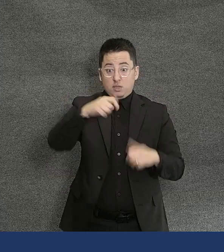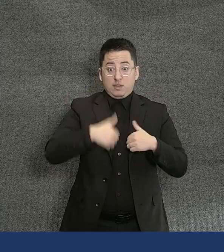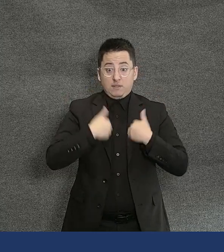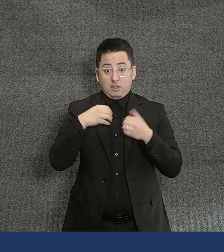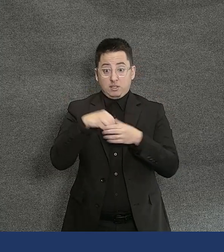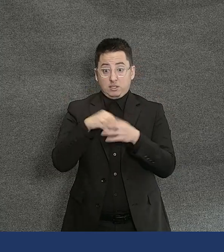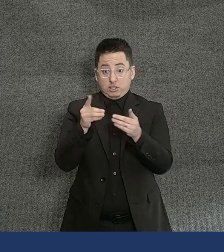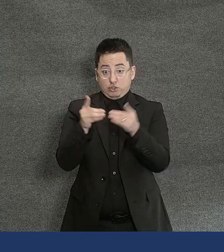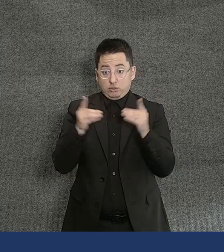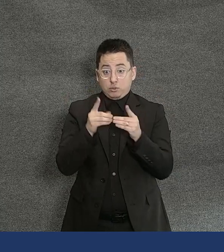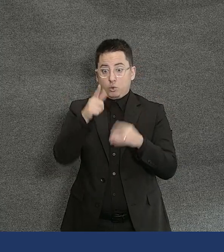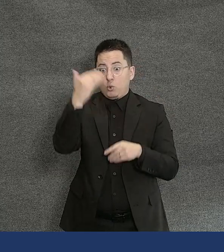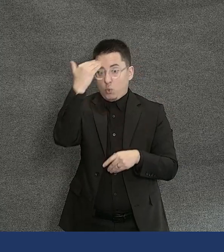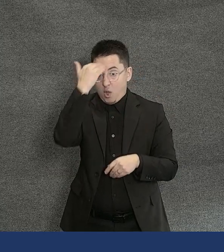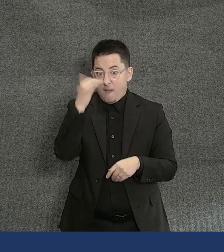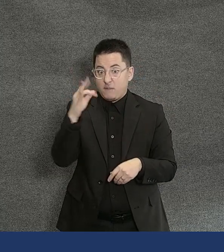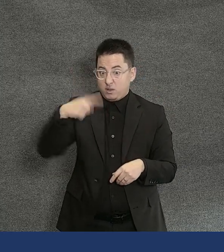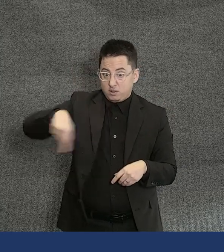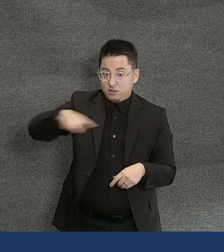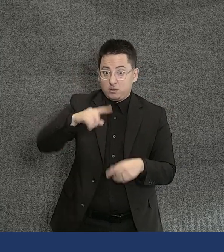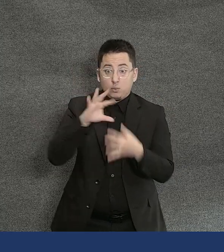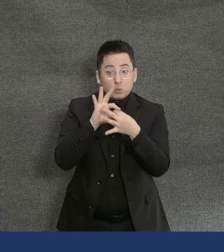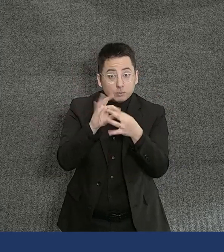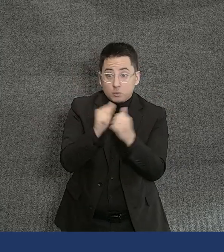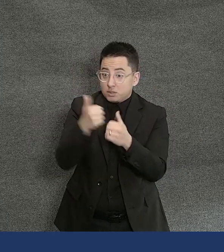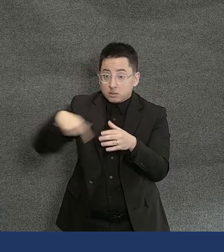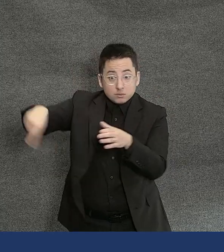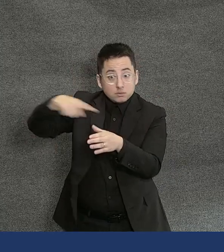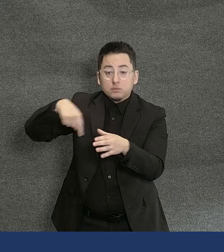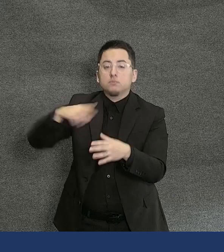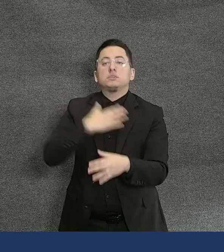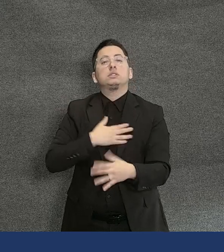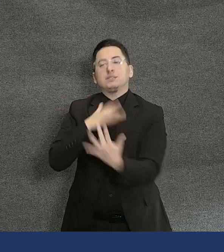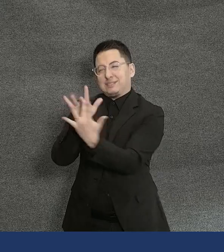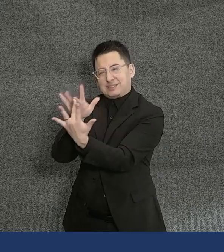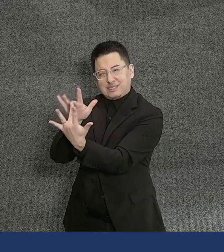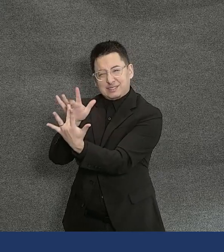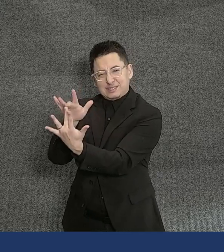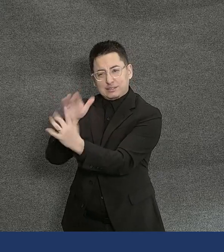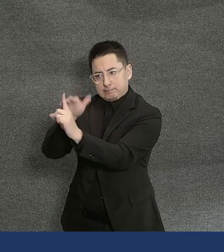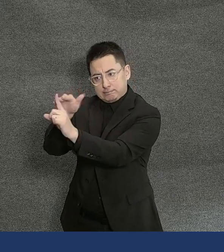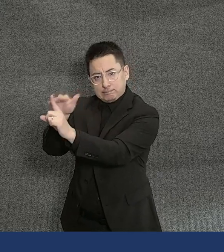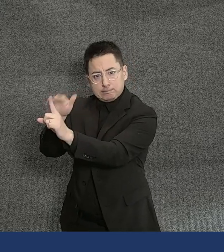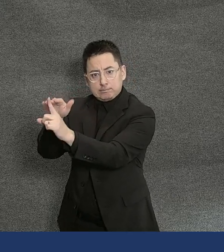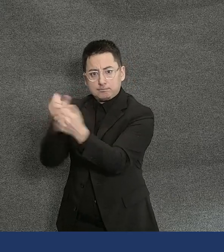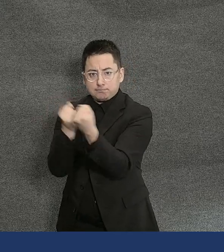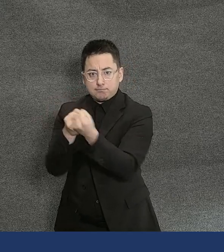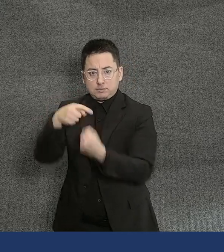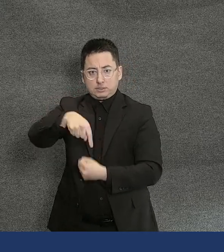or you have relationships with any of them, please send an email because I believe